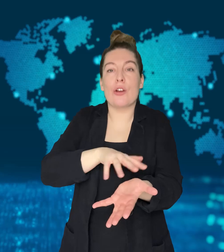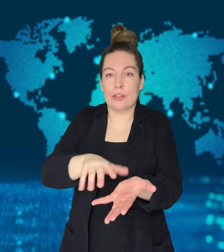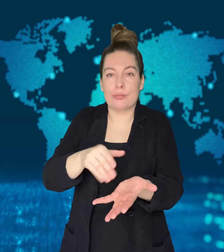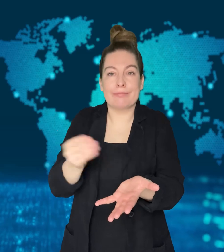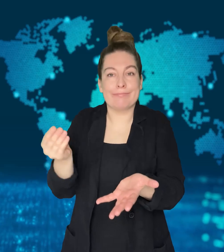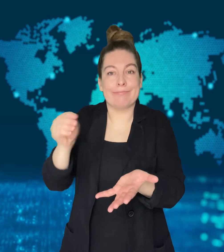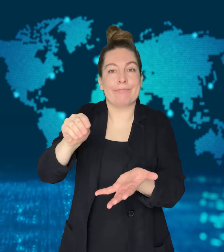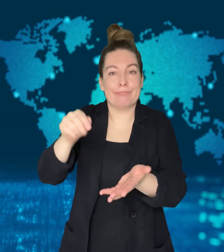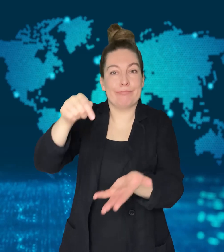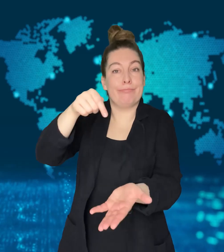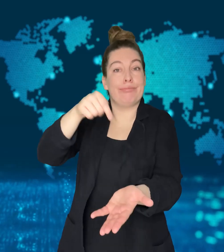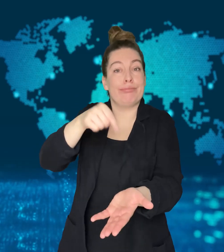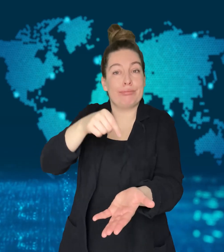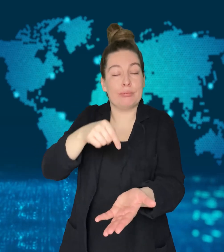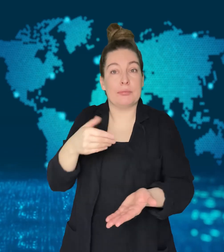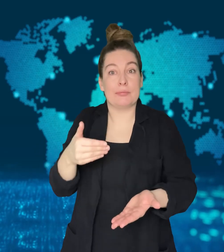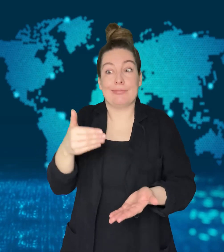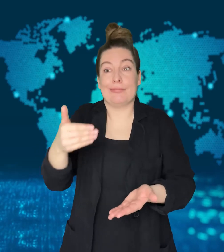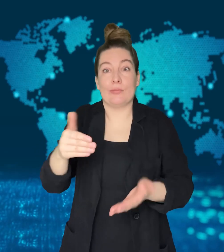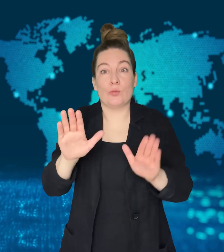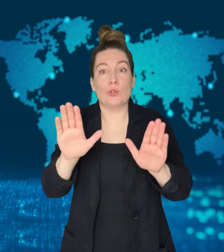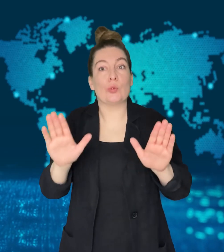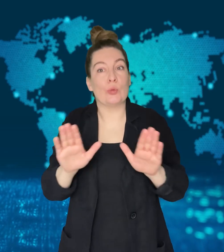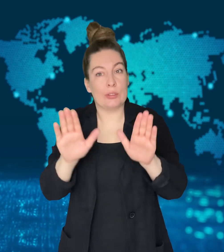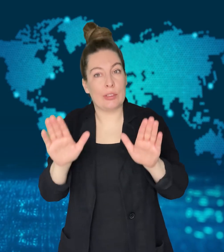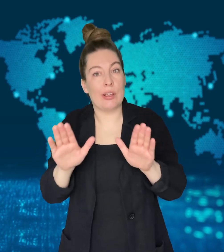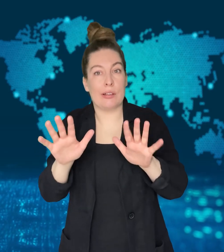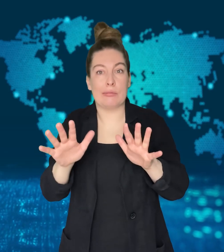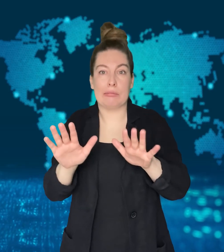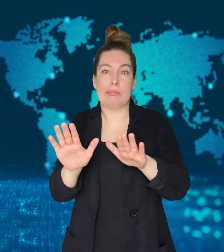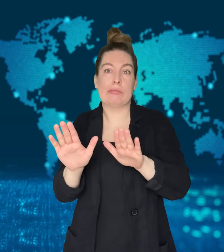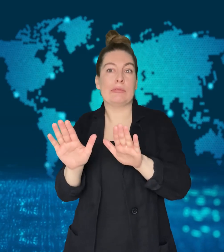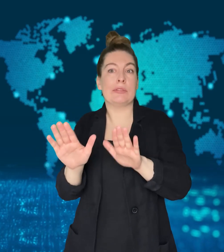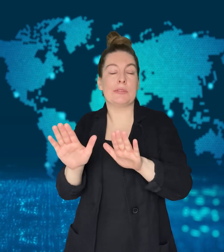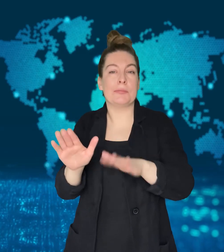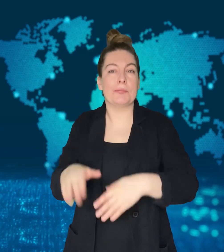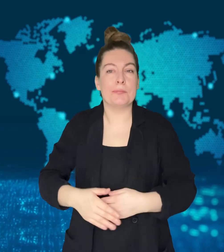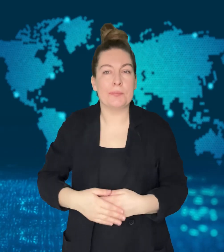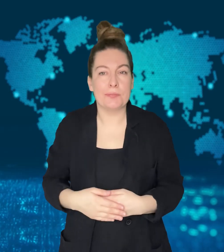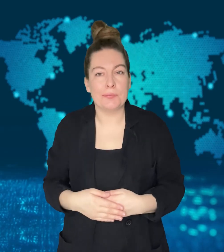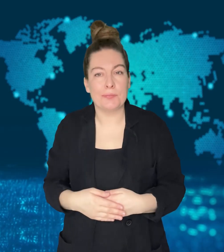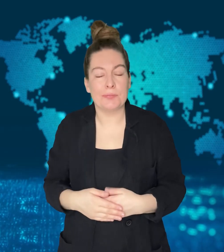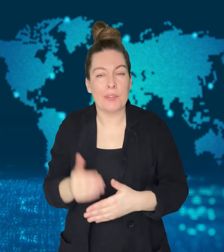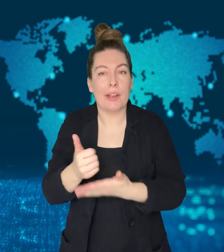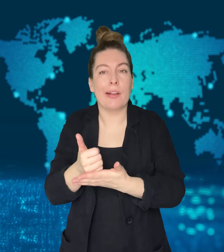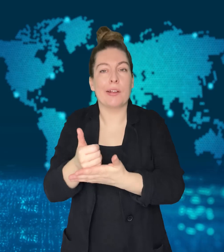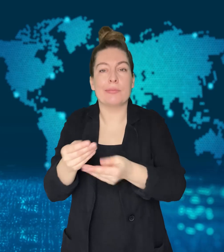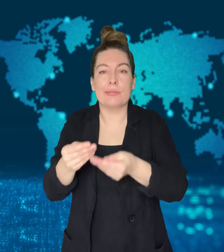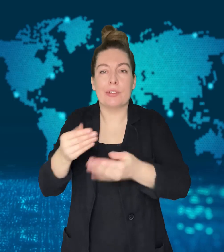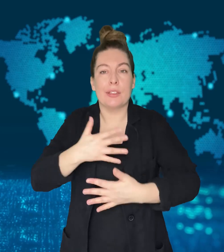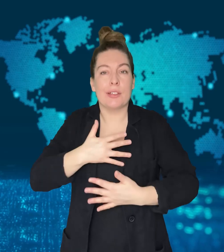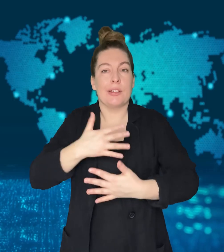On Sunday, he remained in critical condition though his pneumonia had not gotten worse.